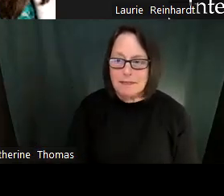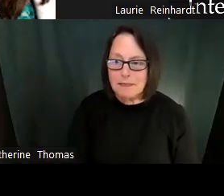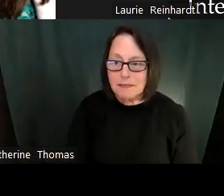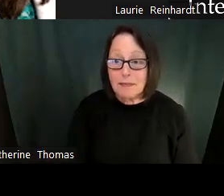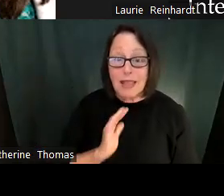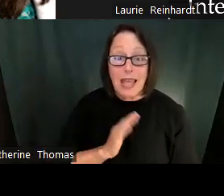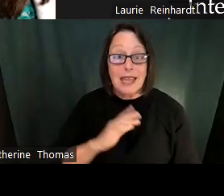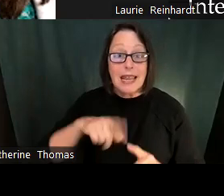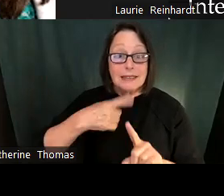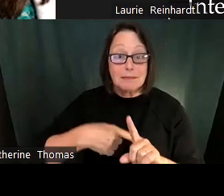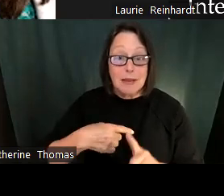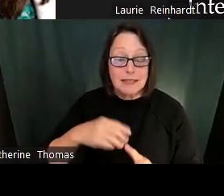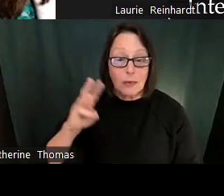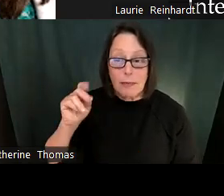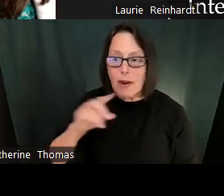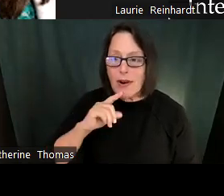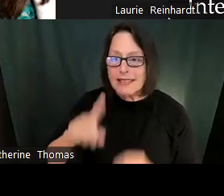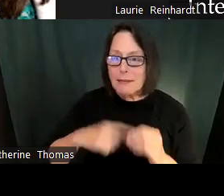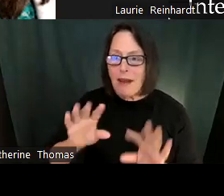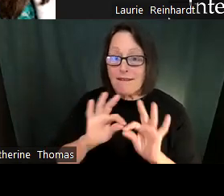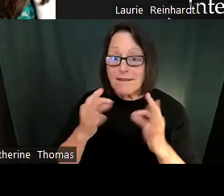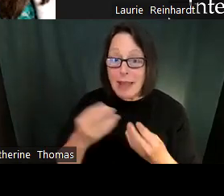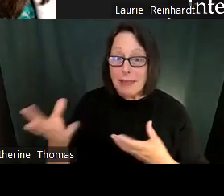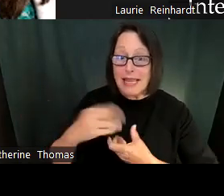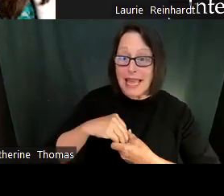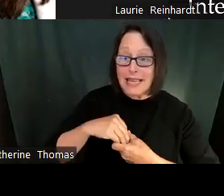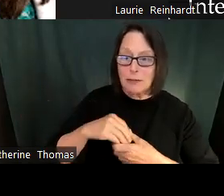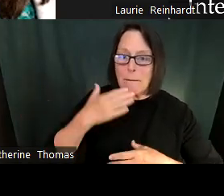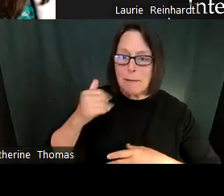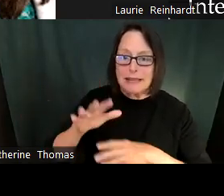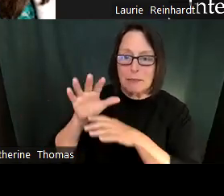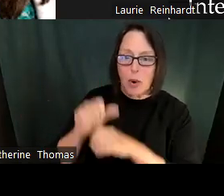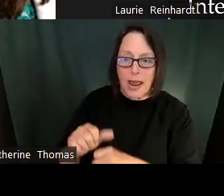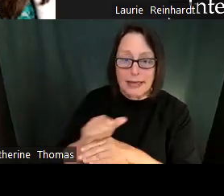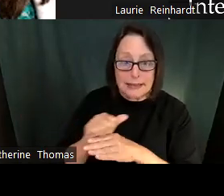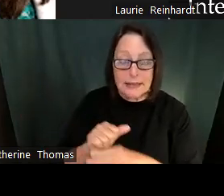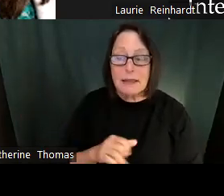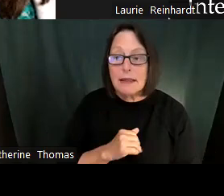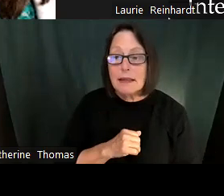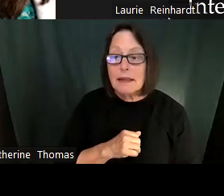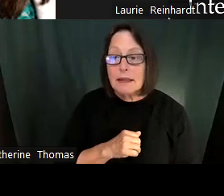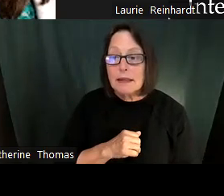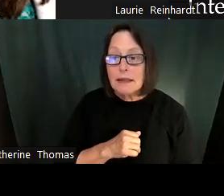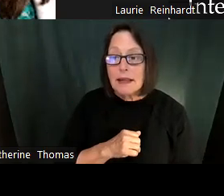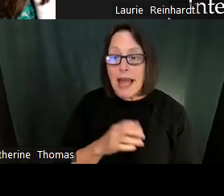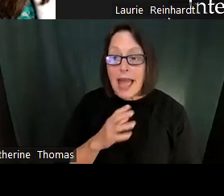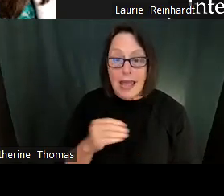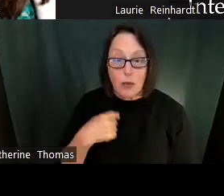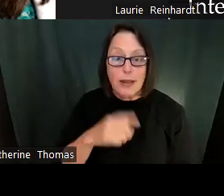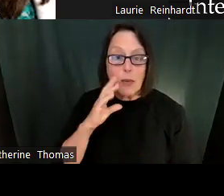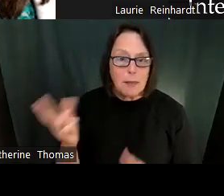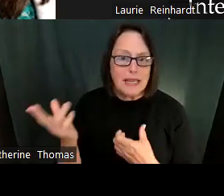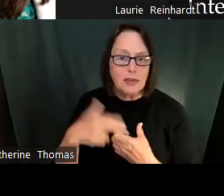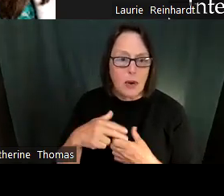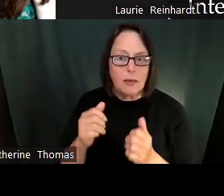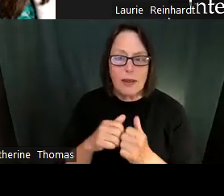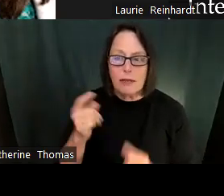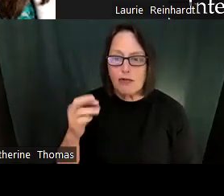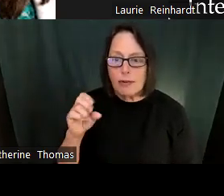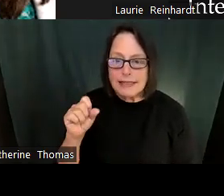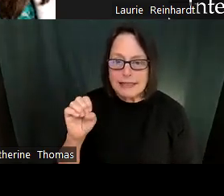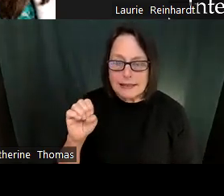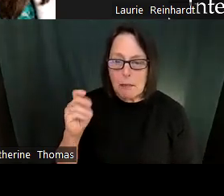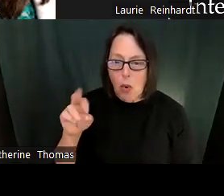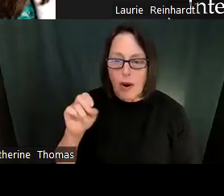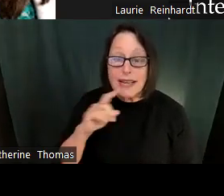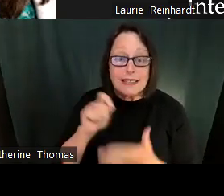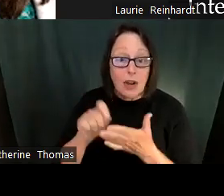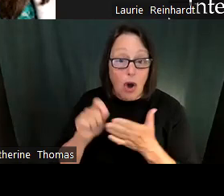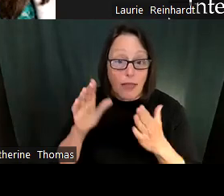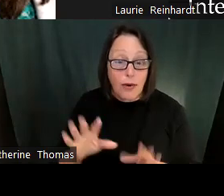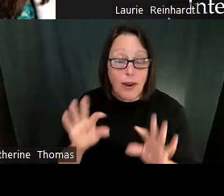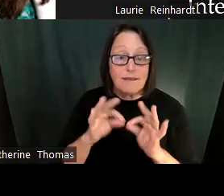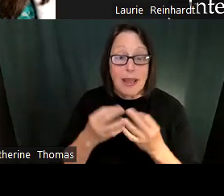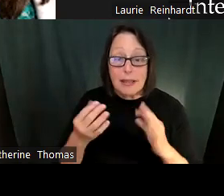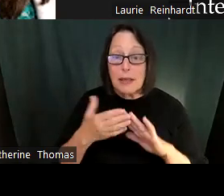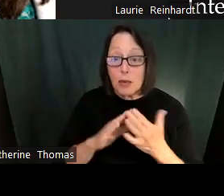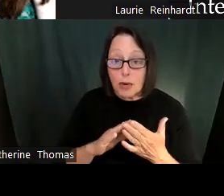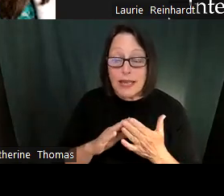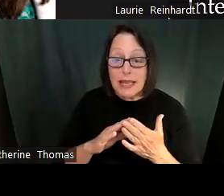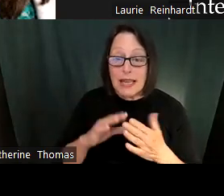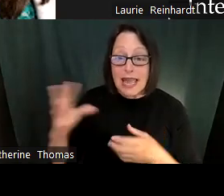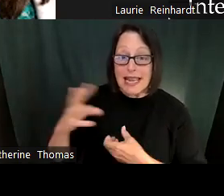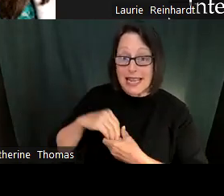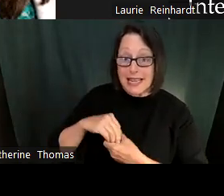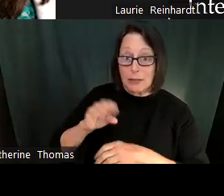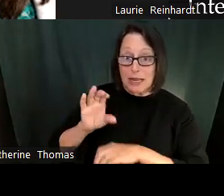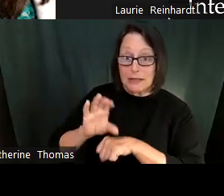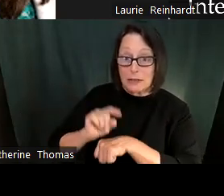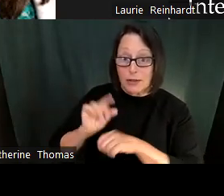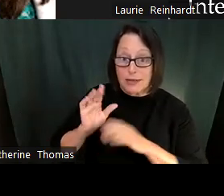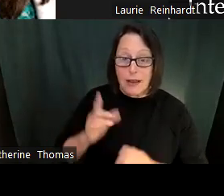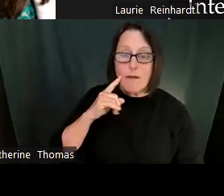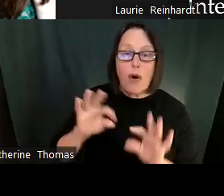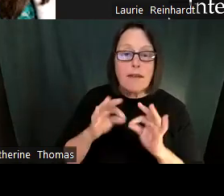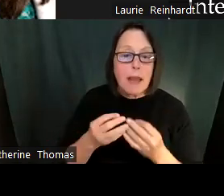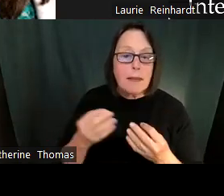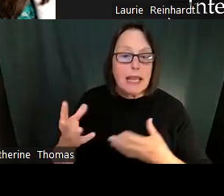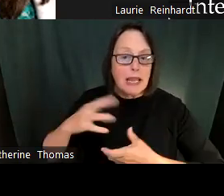And you can always connect with us and the OSPI staff. With this link if you don't know the answer to things we're so happy to direct you to whoever you need.